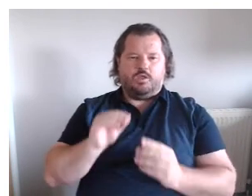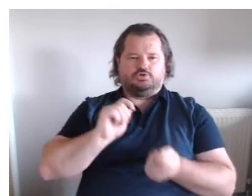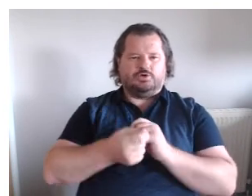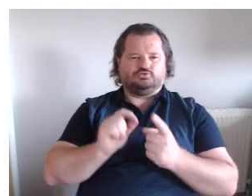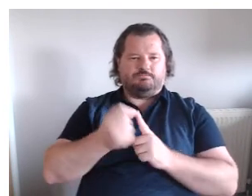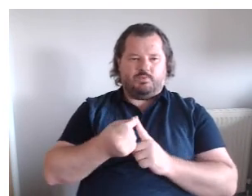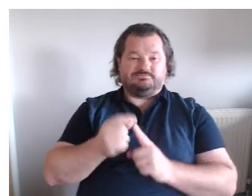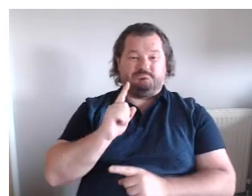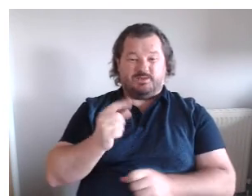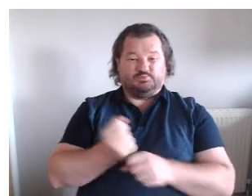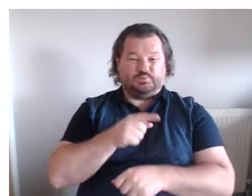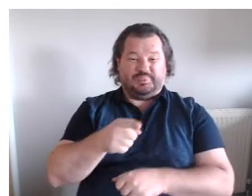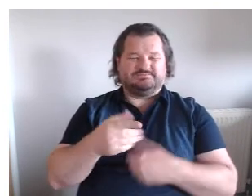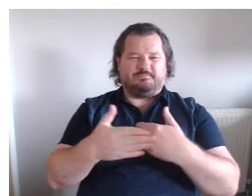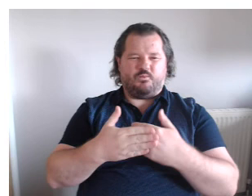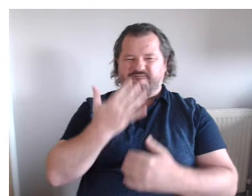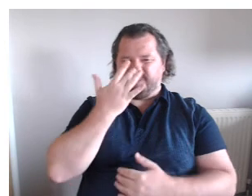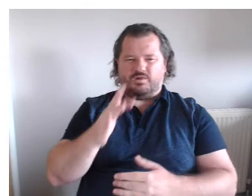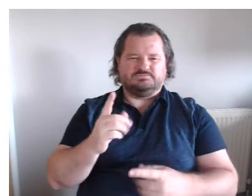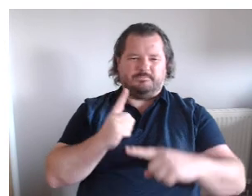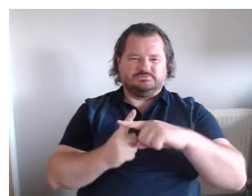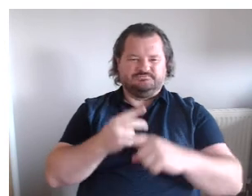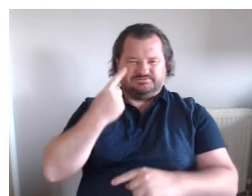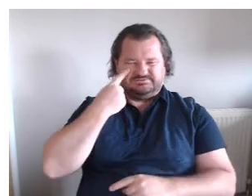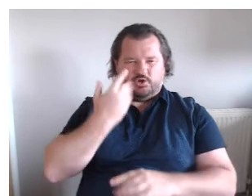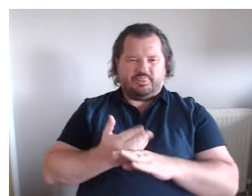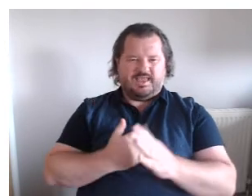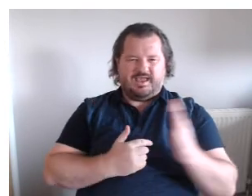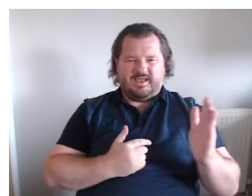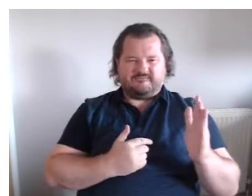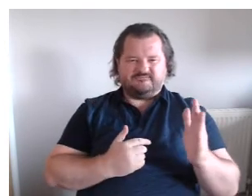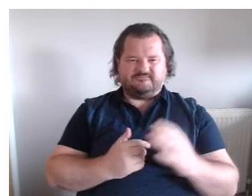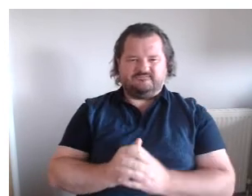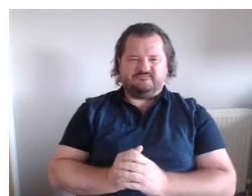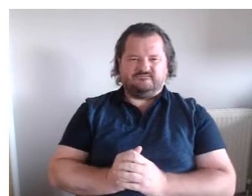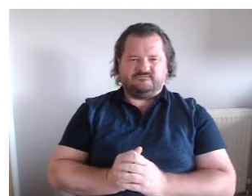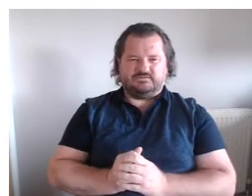By doing this we also get slightly more false positives as you can see here on the left.